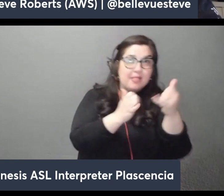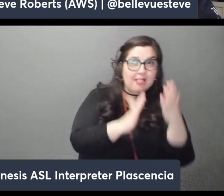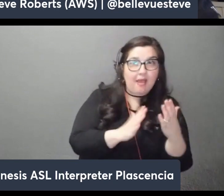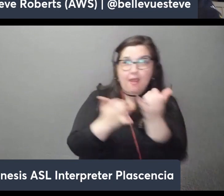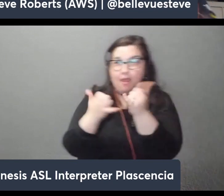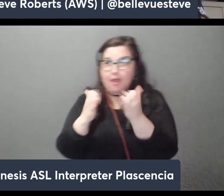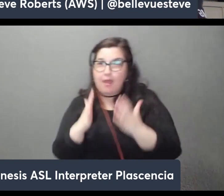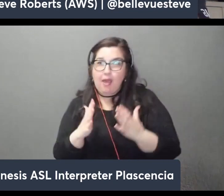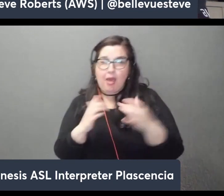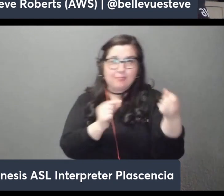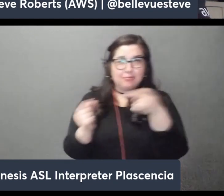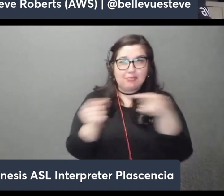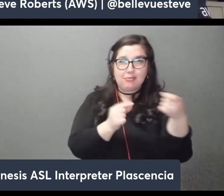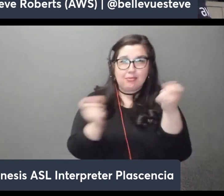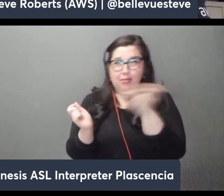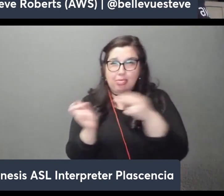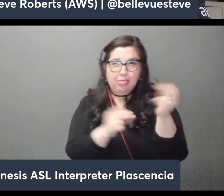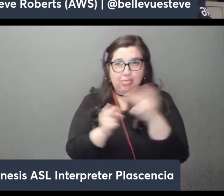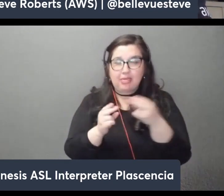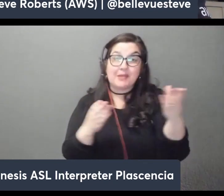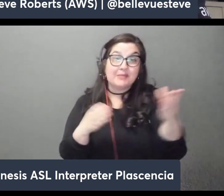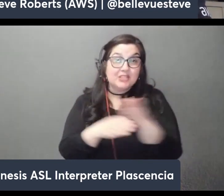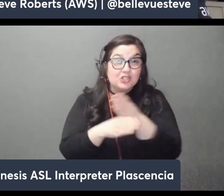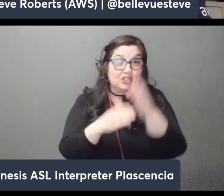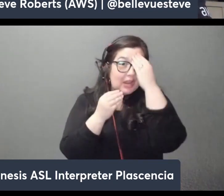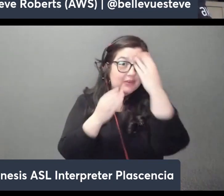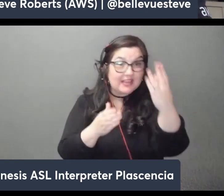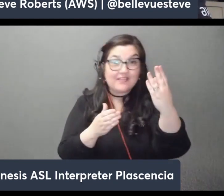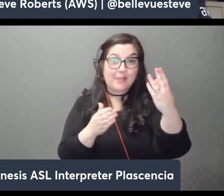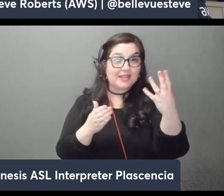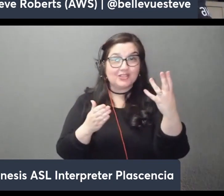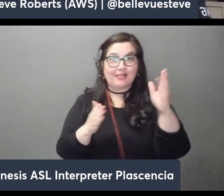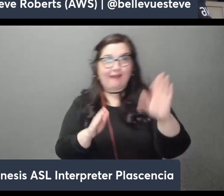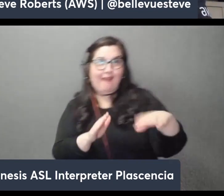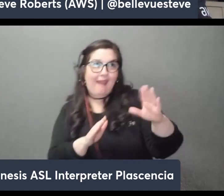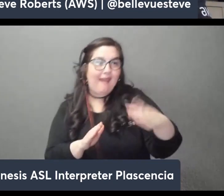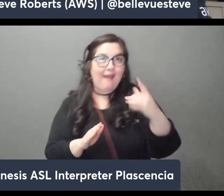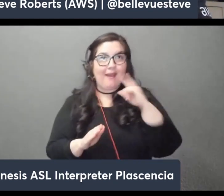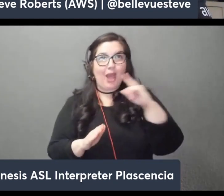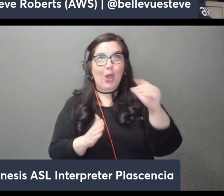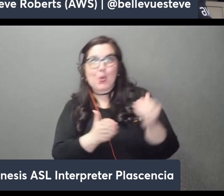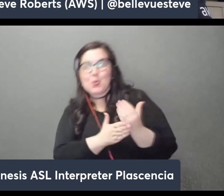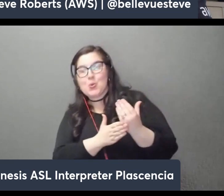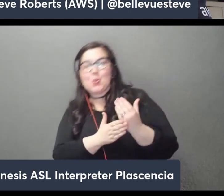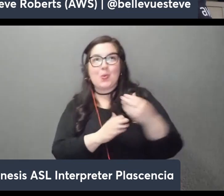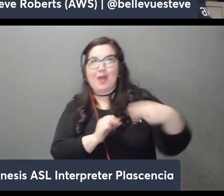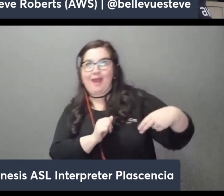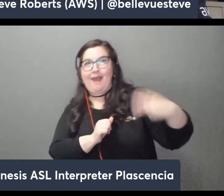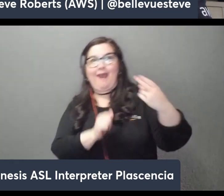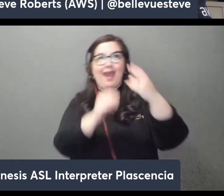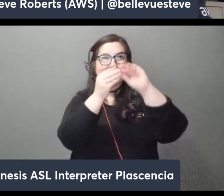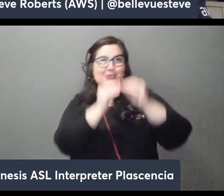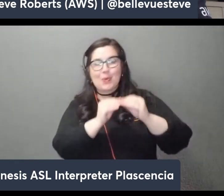or sharing information like, "Hey, look, I have a new high score," GameSparks writes the features